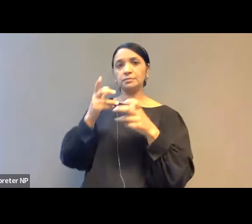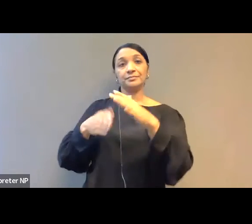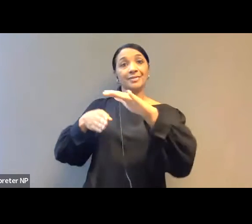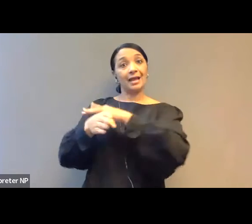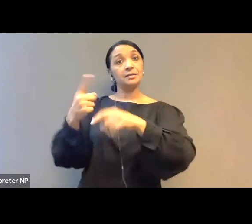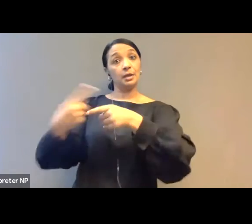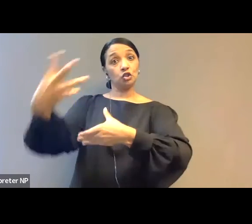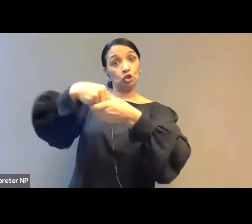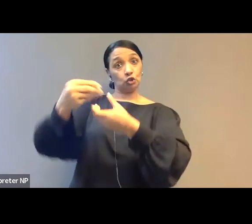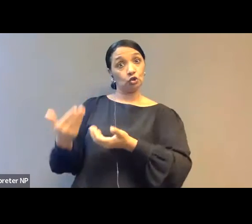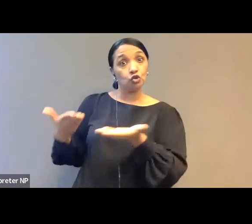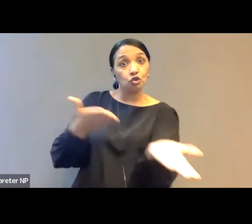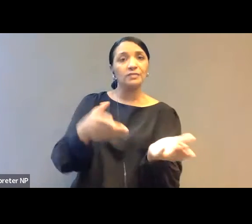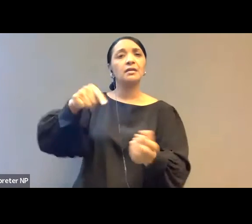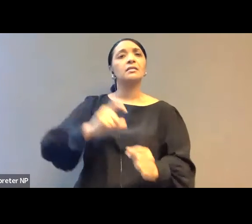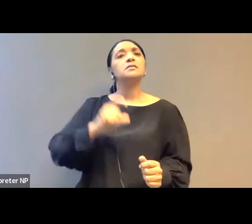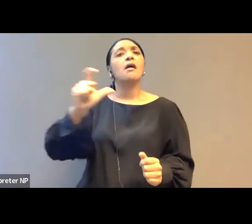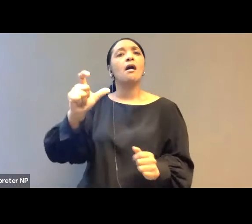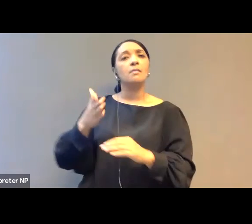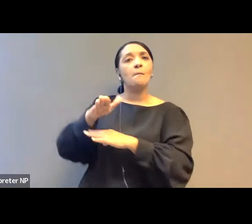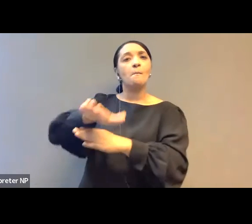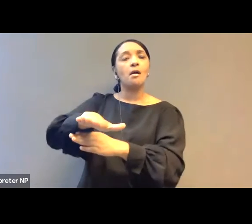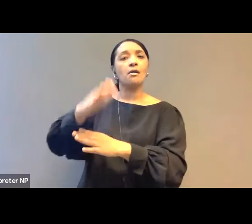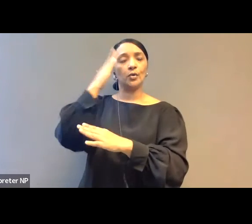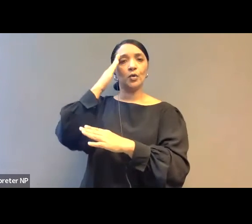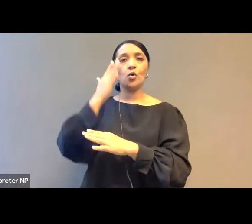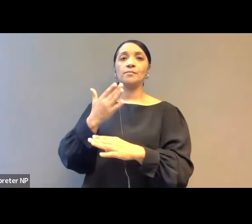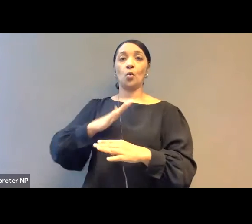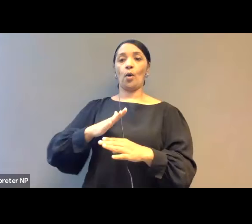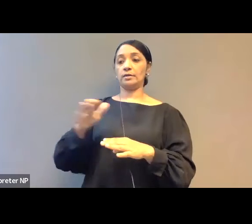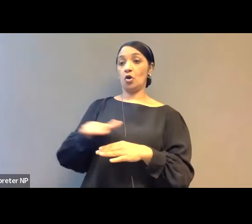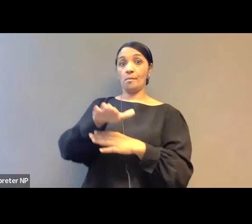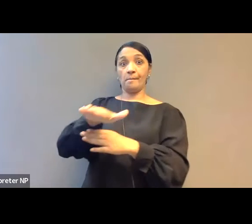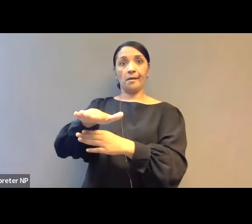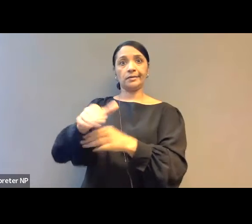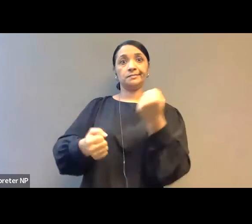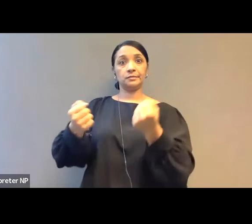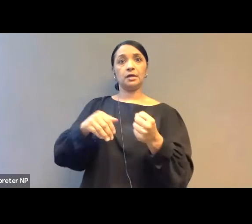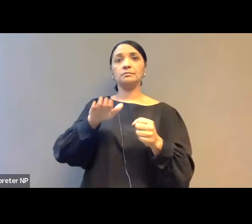It's a card to access preferential parking conditions in all the EU countries.